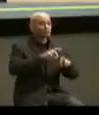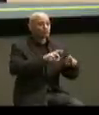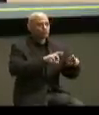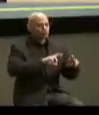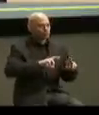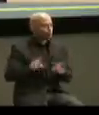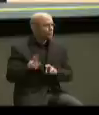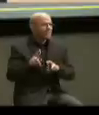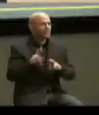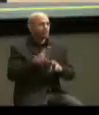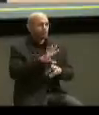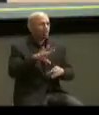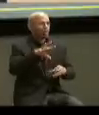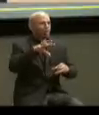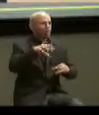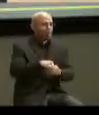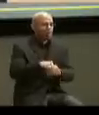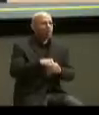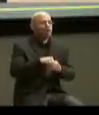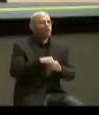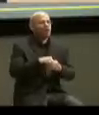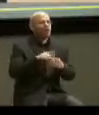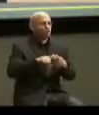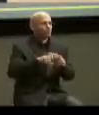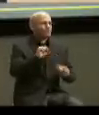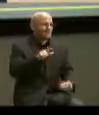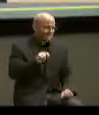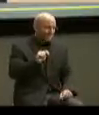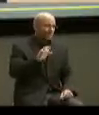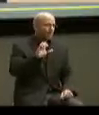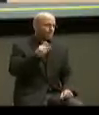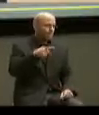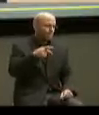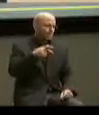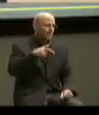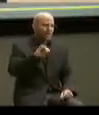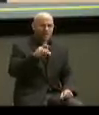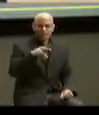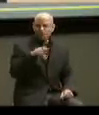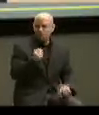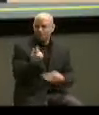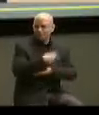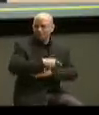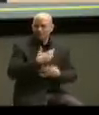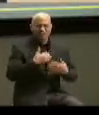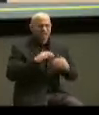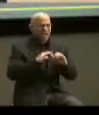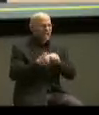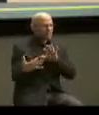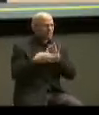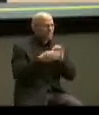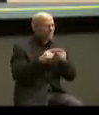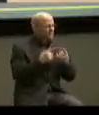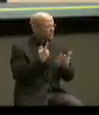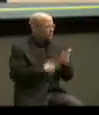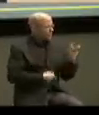HE WAS TOTALLY READY TO JUST IMMERSE HIMSELF INTO ST. PATRICK'S DAY. HOW IN THE HECK DOES THAT RELATE TO WHAT WE'RE TALKING ABOUT